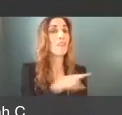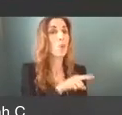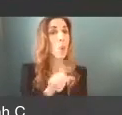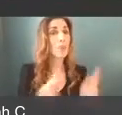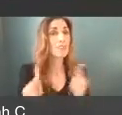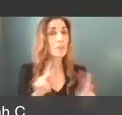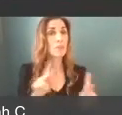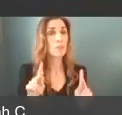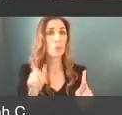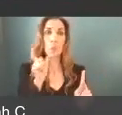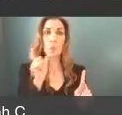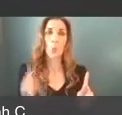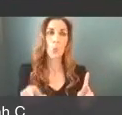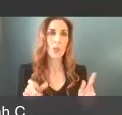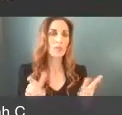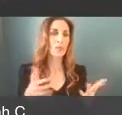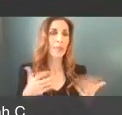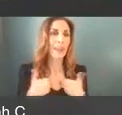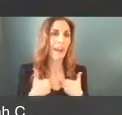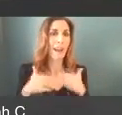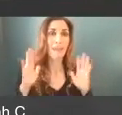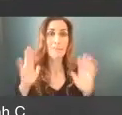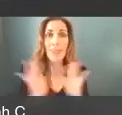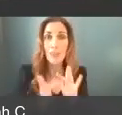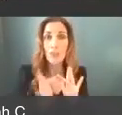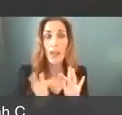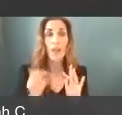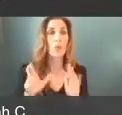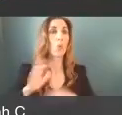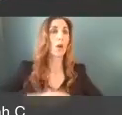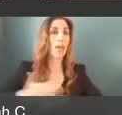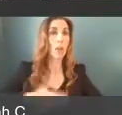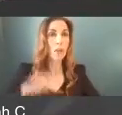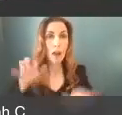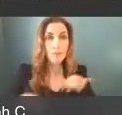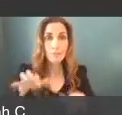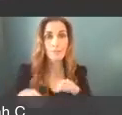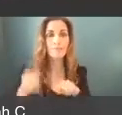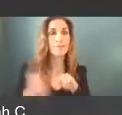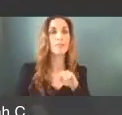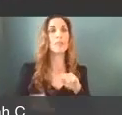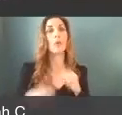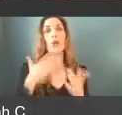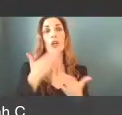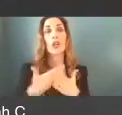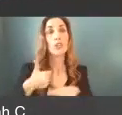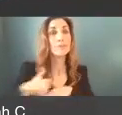necessarily have great internet access or laptops or a good transportation, reliable transportation